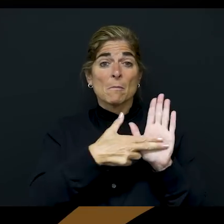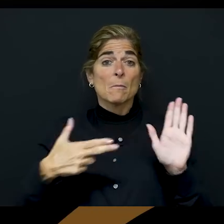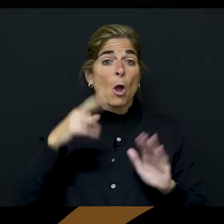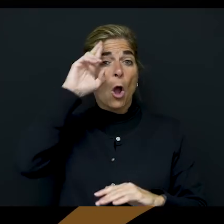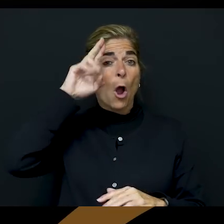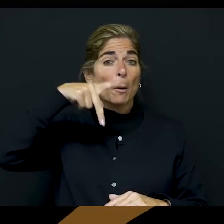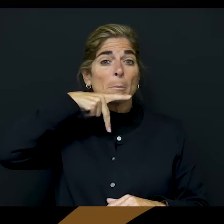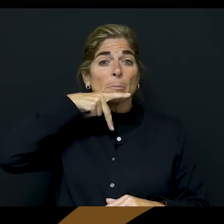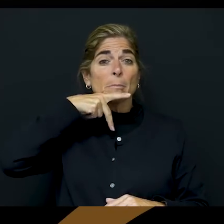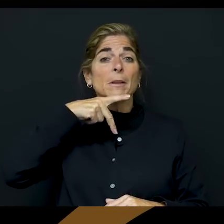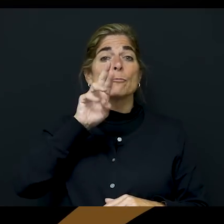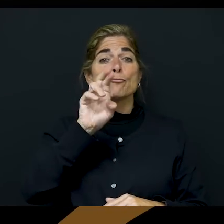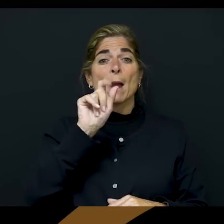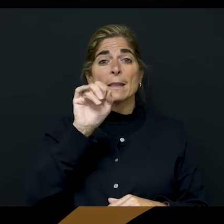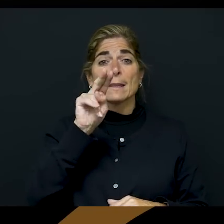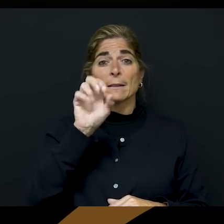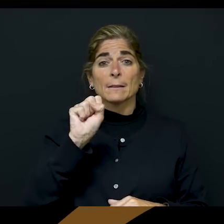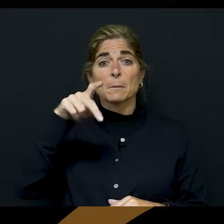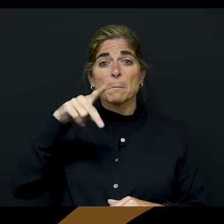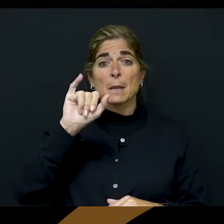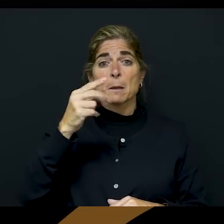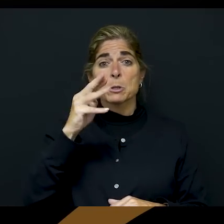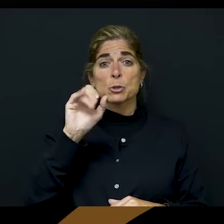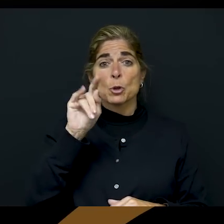I was diagnosed with retinitis pigmentosa at the age of four,